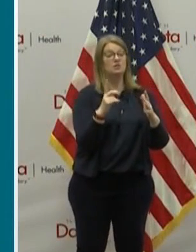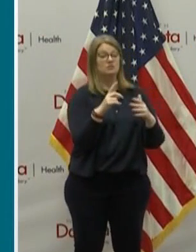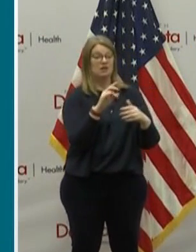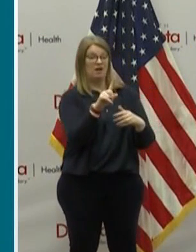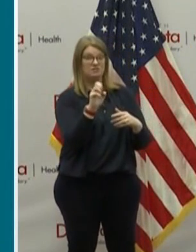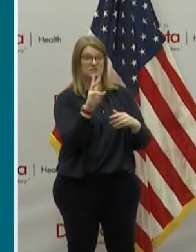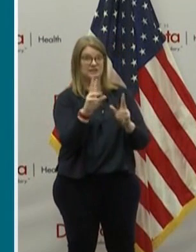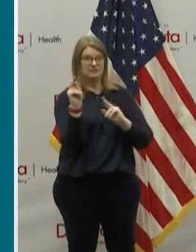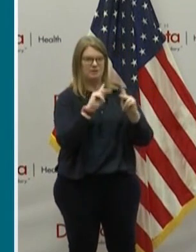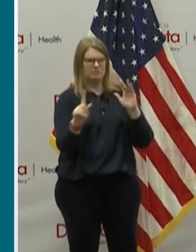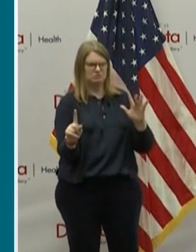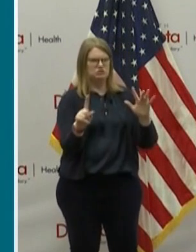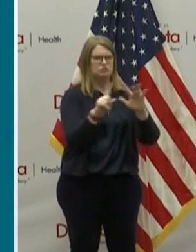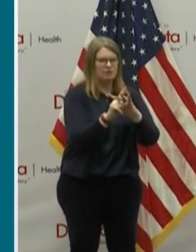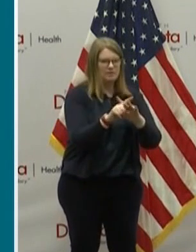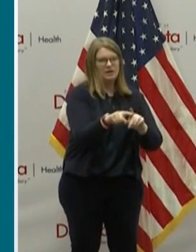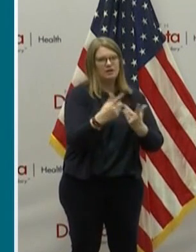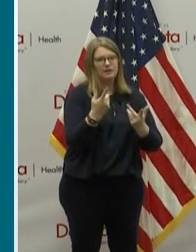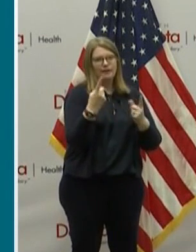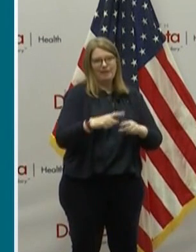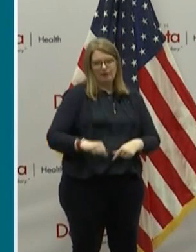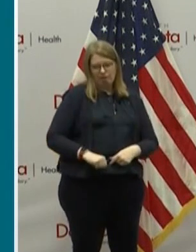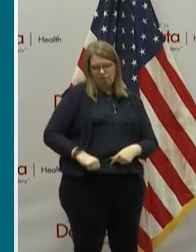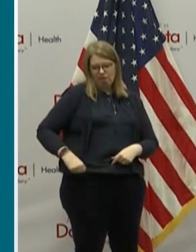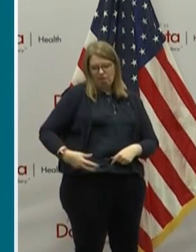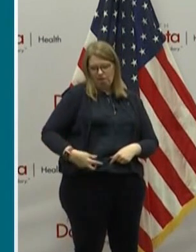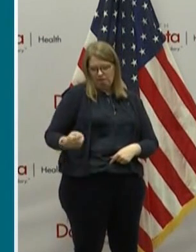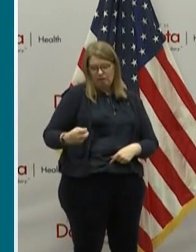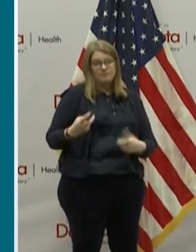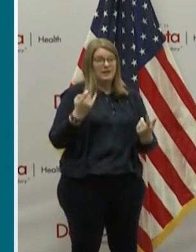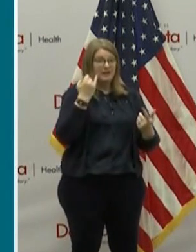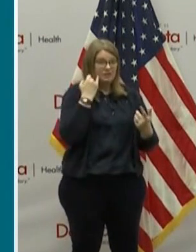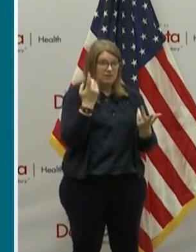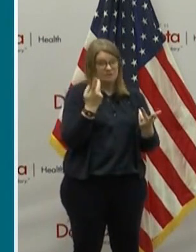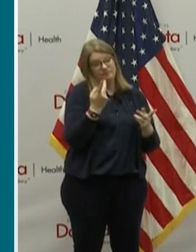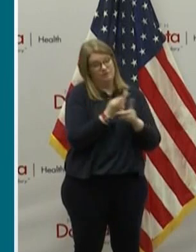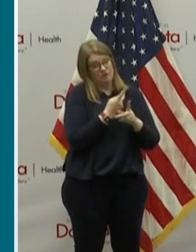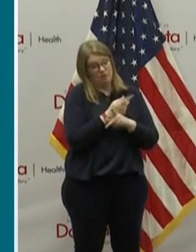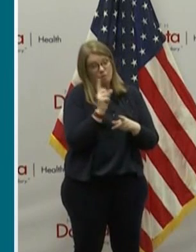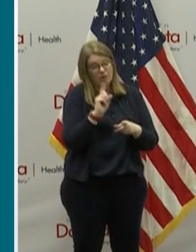289 DUE TO COVID. ANOTHER 106 THAT ARE IN THE HOSPITAL.